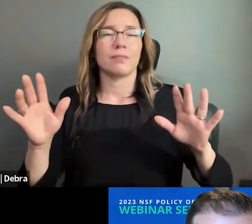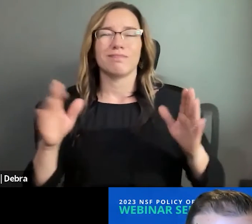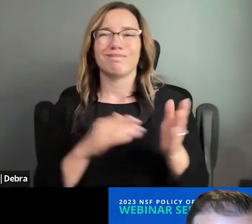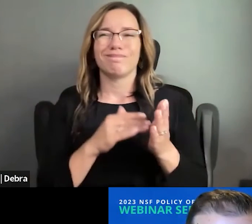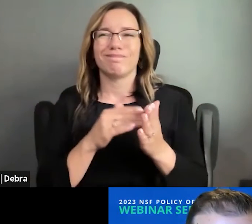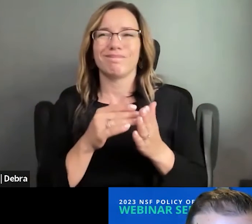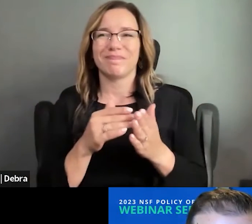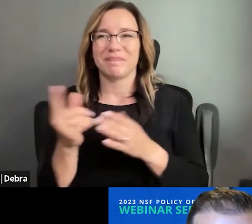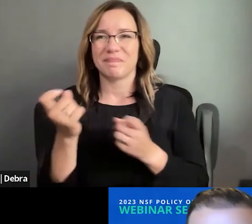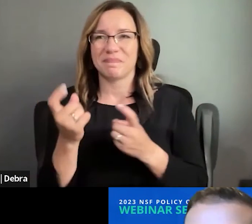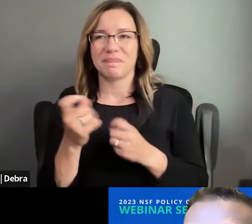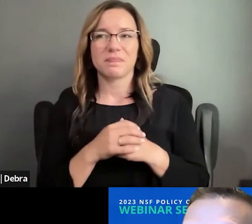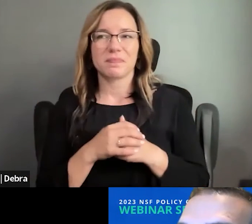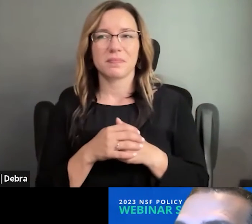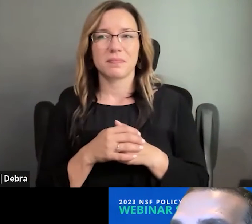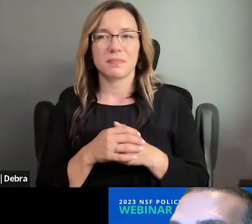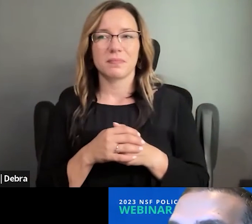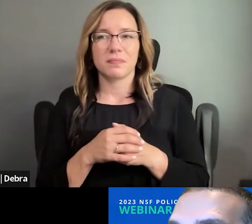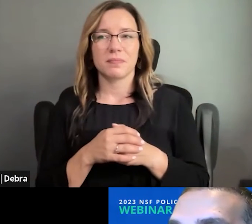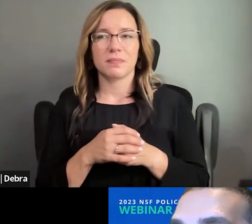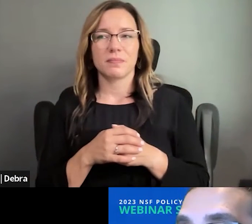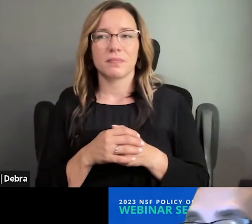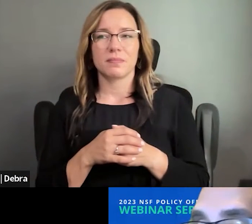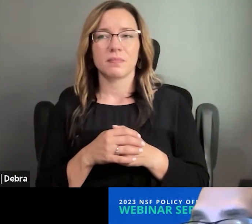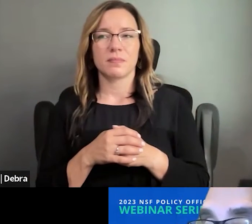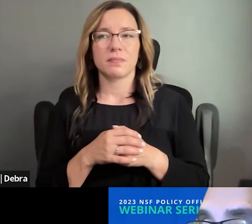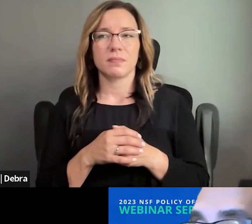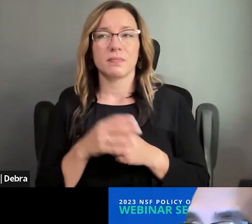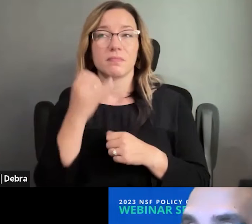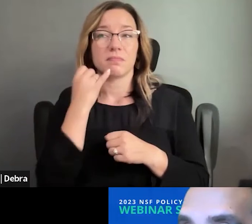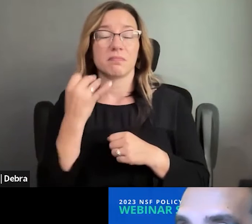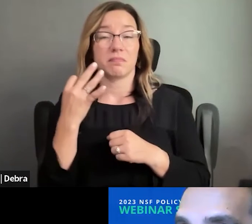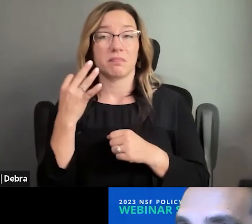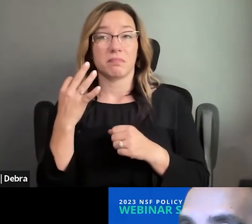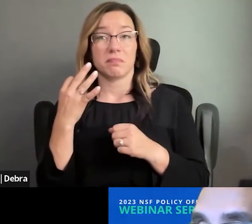The bottom line is that if an international student is coming to your campus,